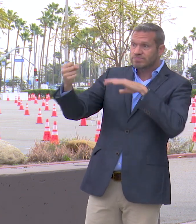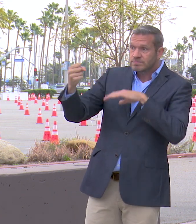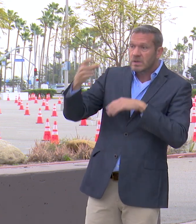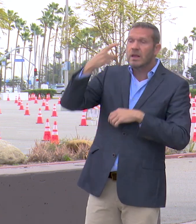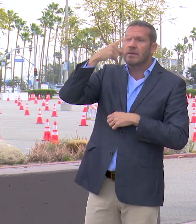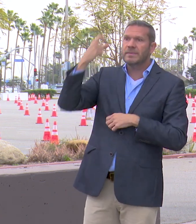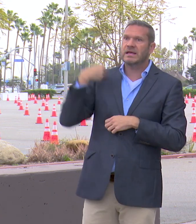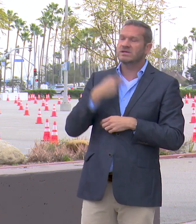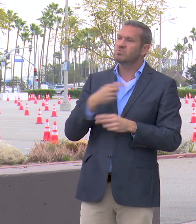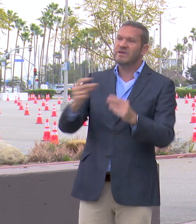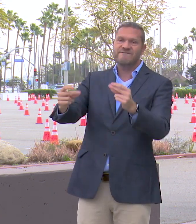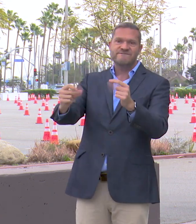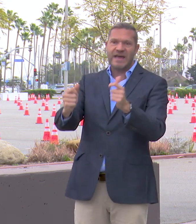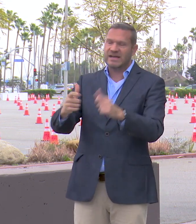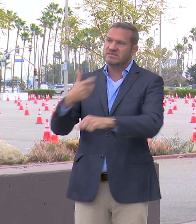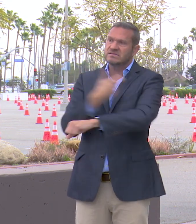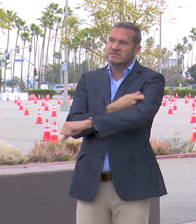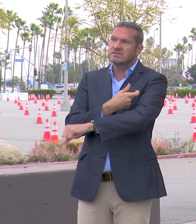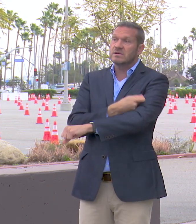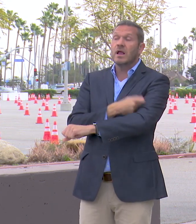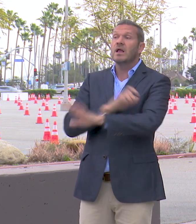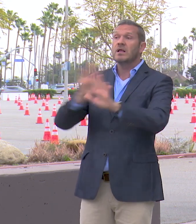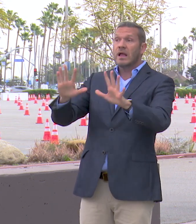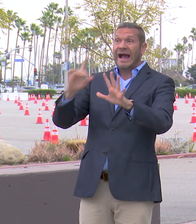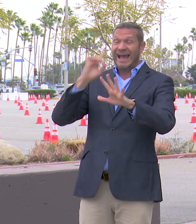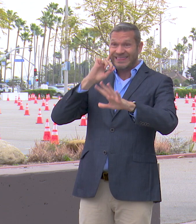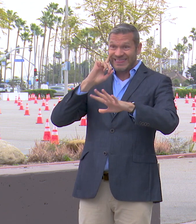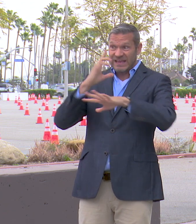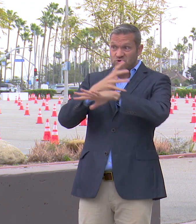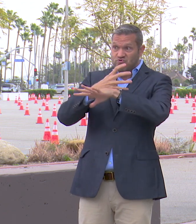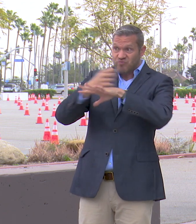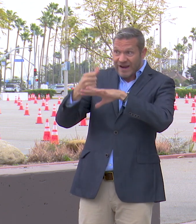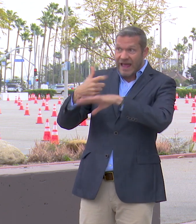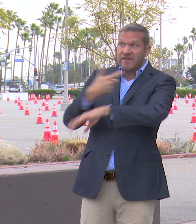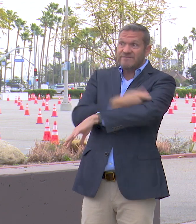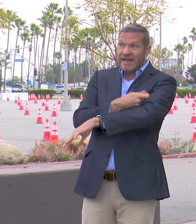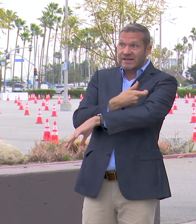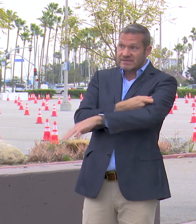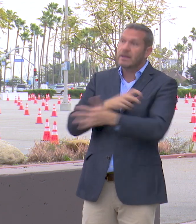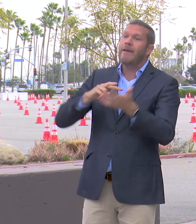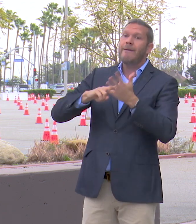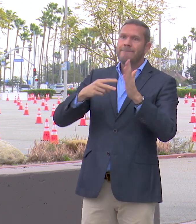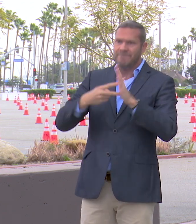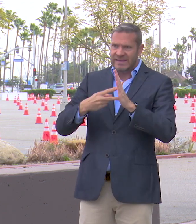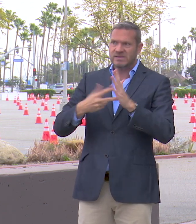And I think running out of vaccine to me tells me that we're doing our job.